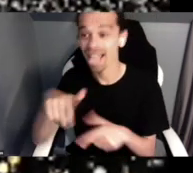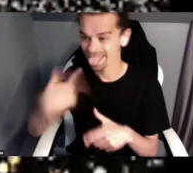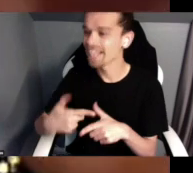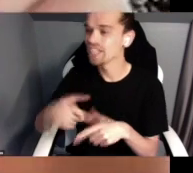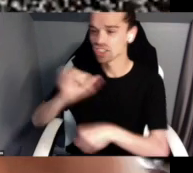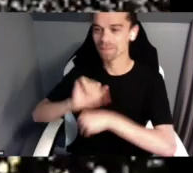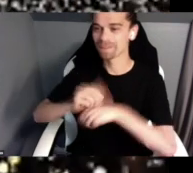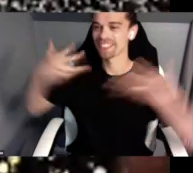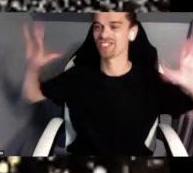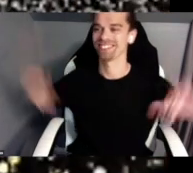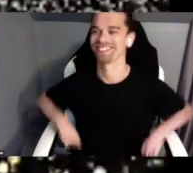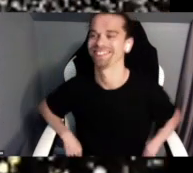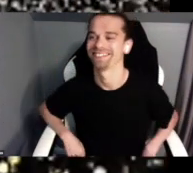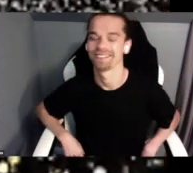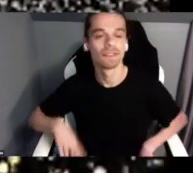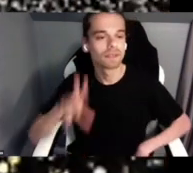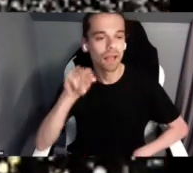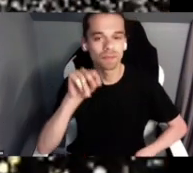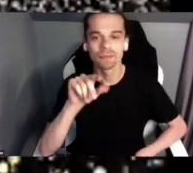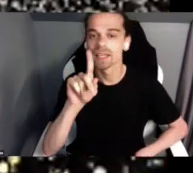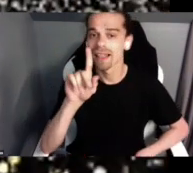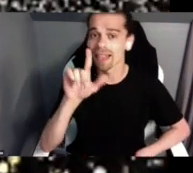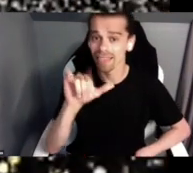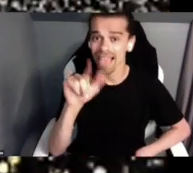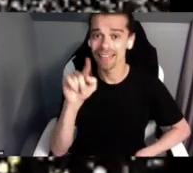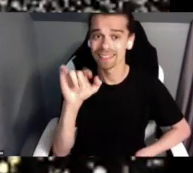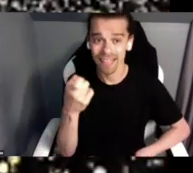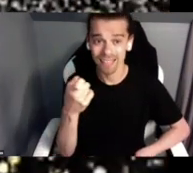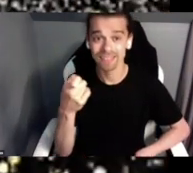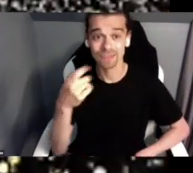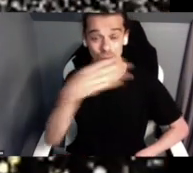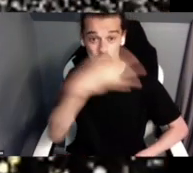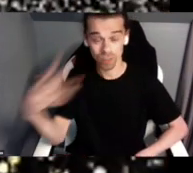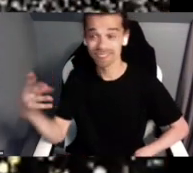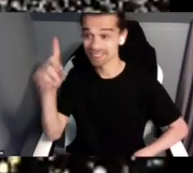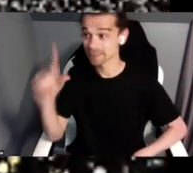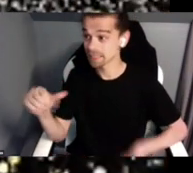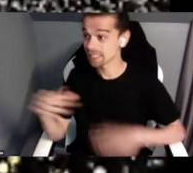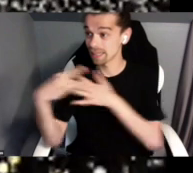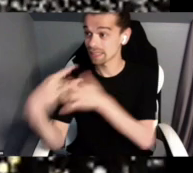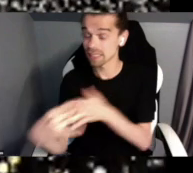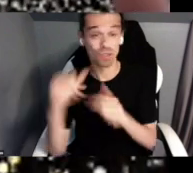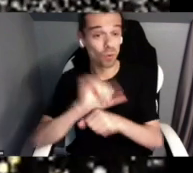You're saying this Latinx queer disabled person is leading the work and this is how we're going to